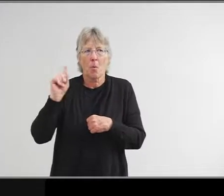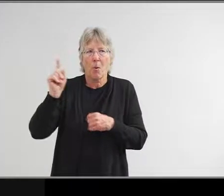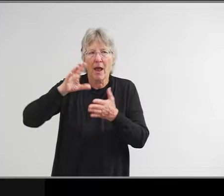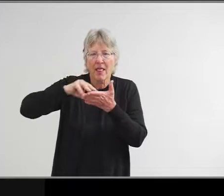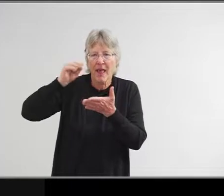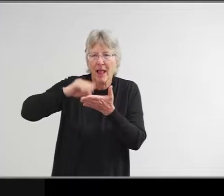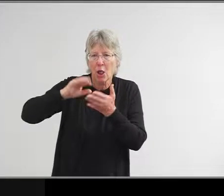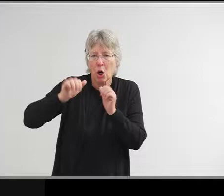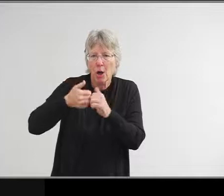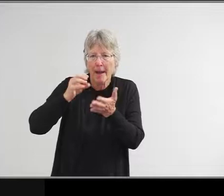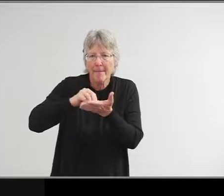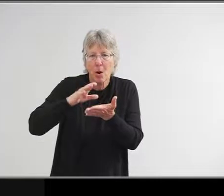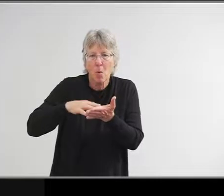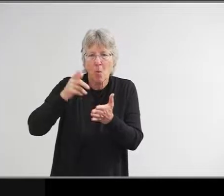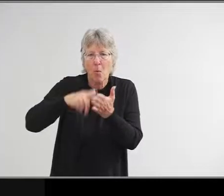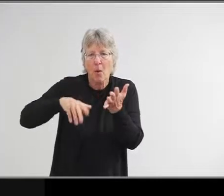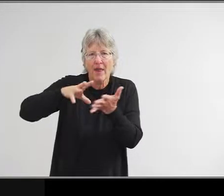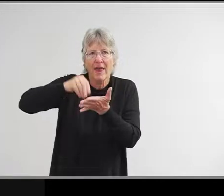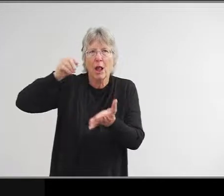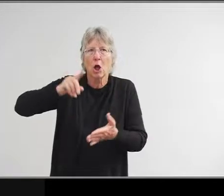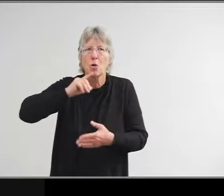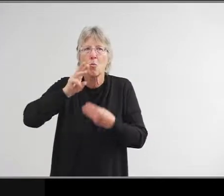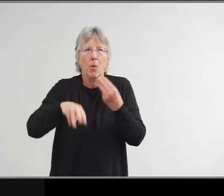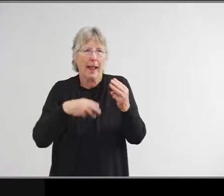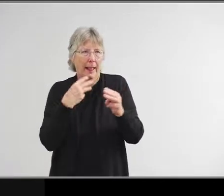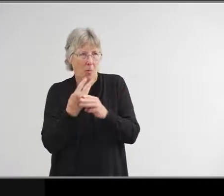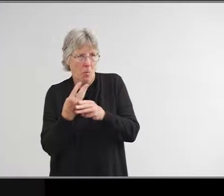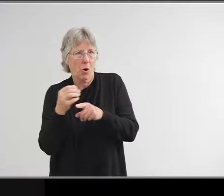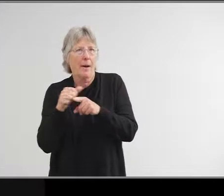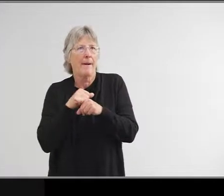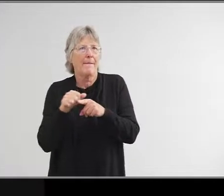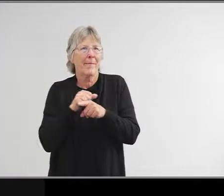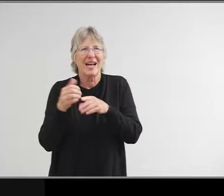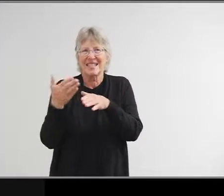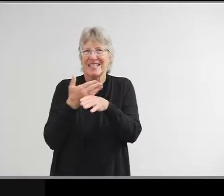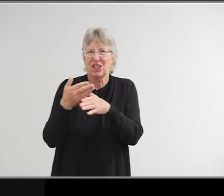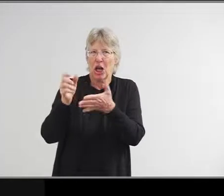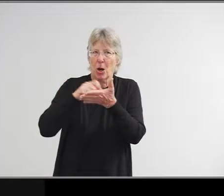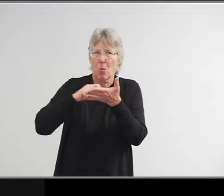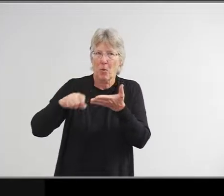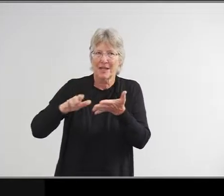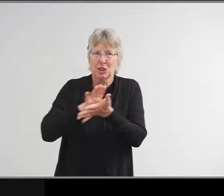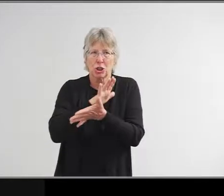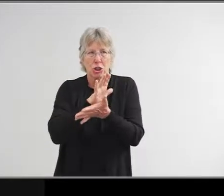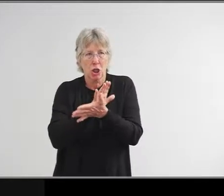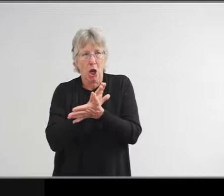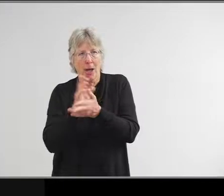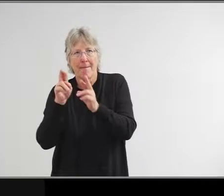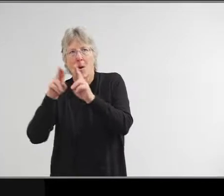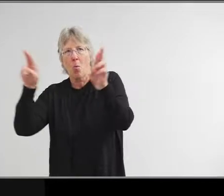what they have learned into real-world practices and share written documents such as resumes or their cover letters.